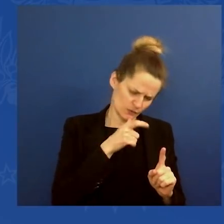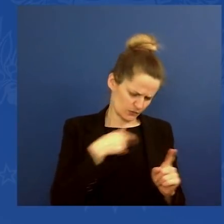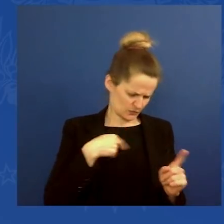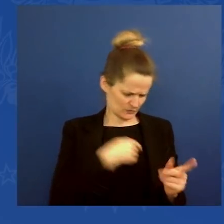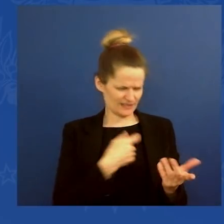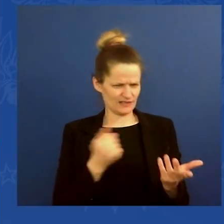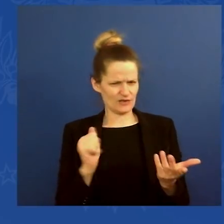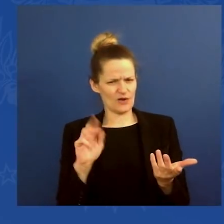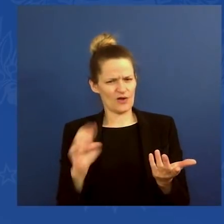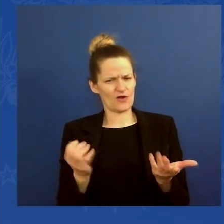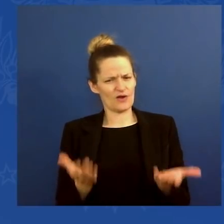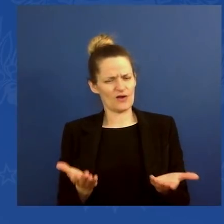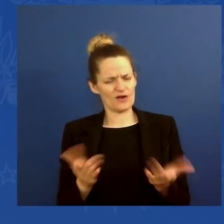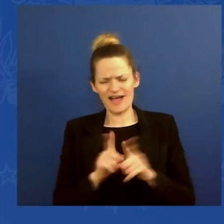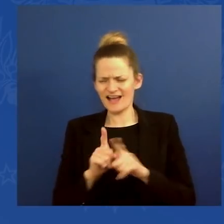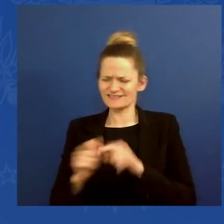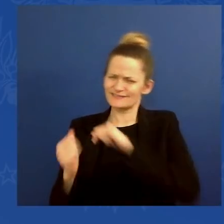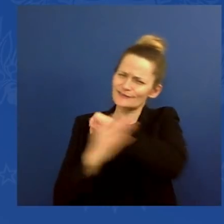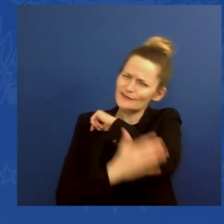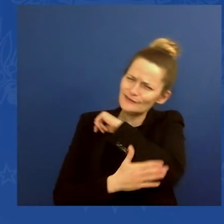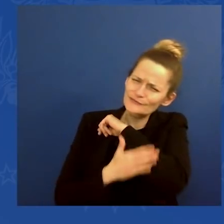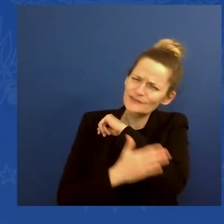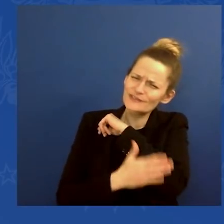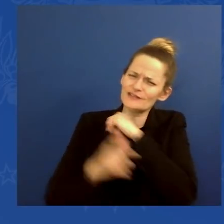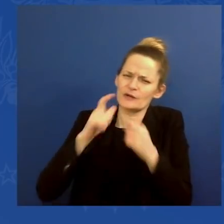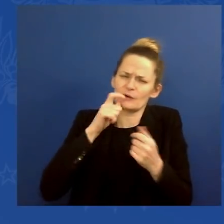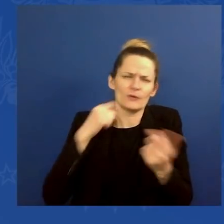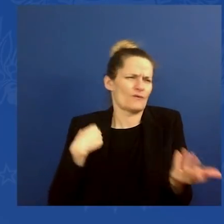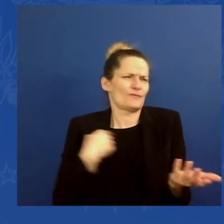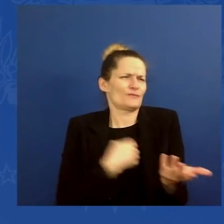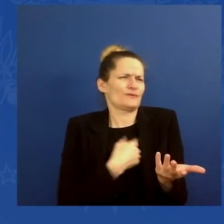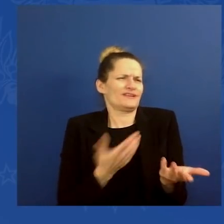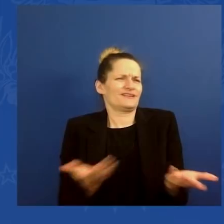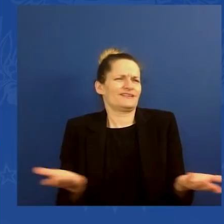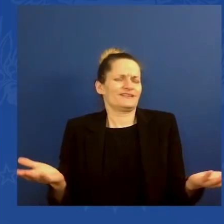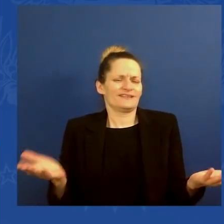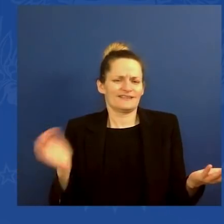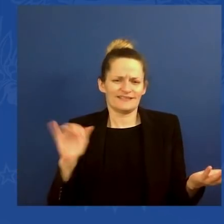And, you know, I -- my -- my mother's expression,